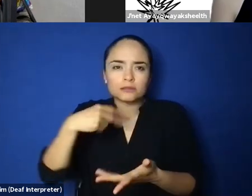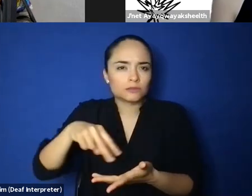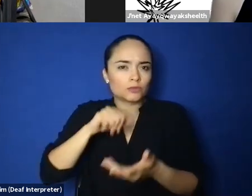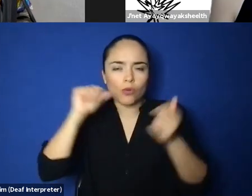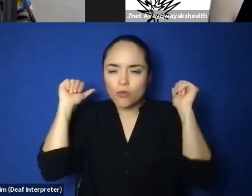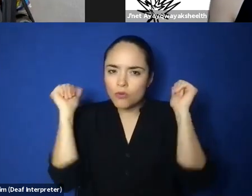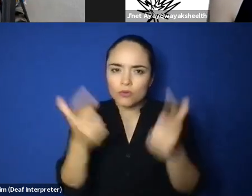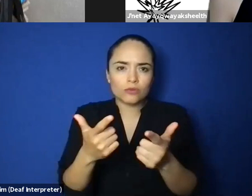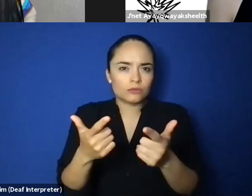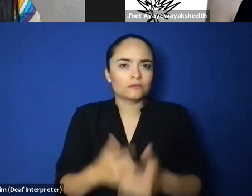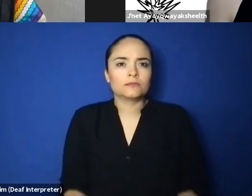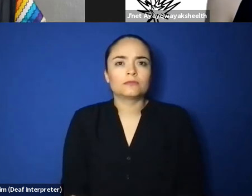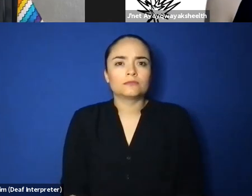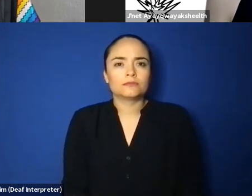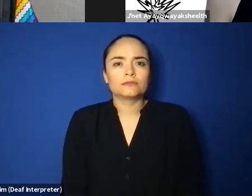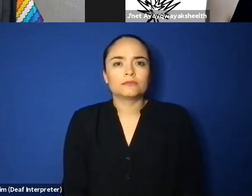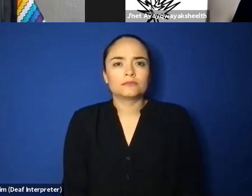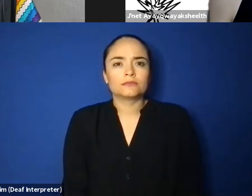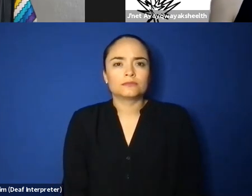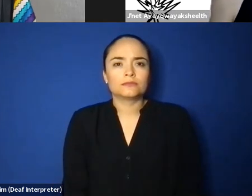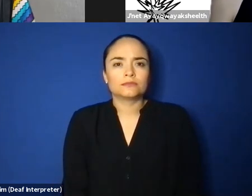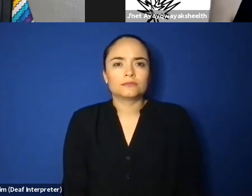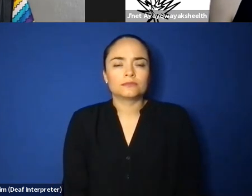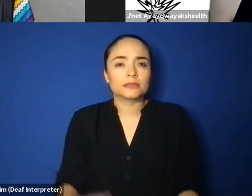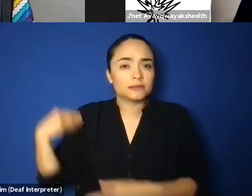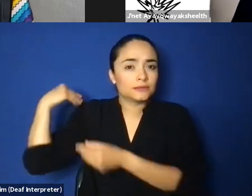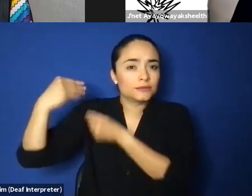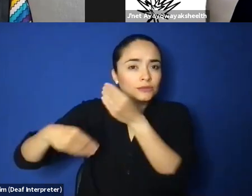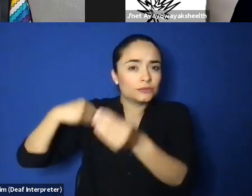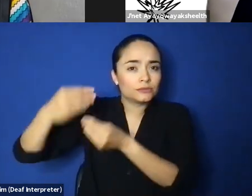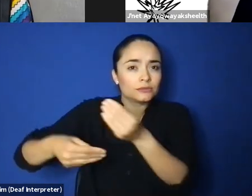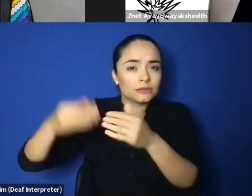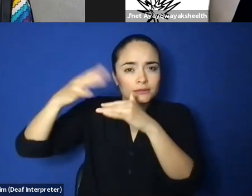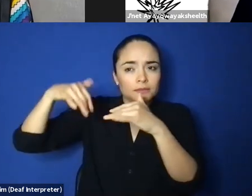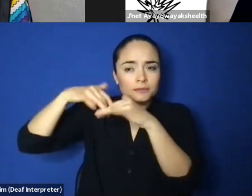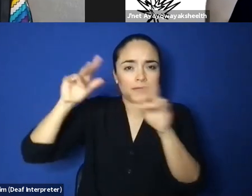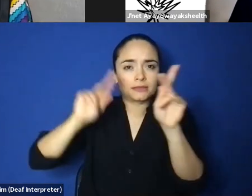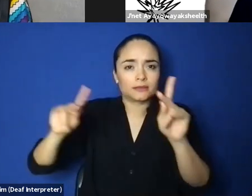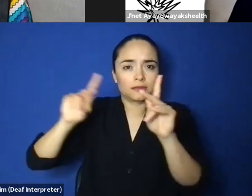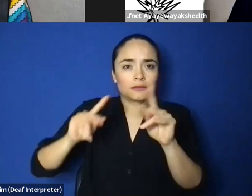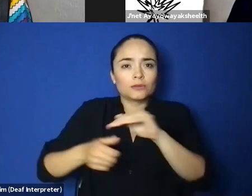are Indigenous People on Turtle Island, so North America, and it started in one specific Nation.